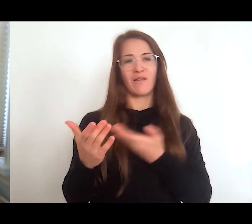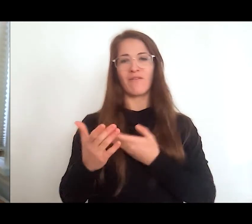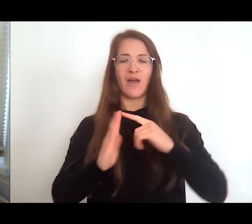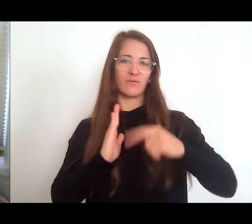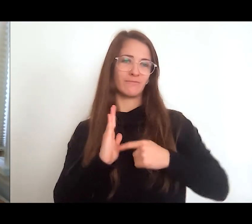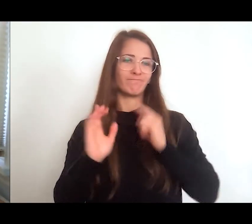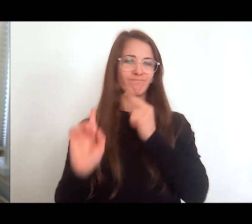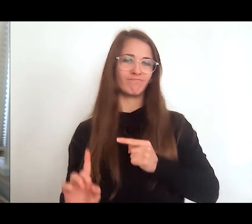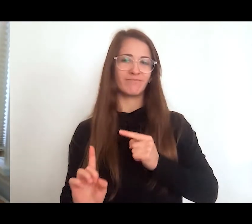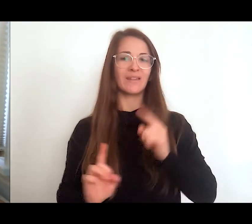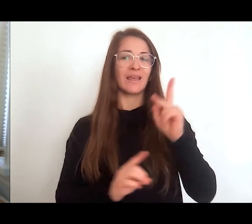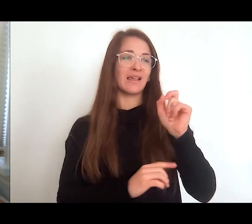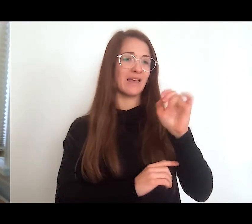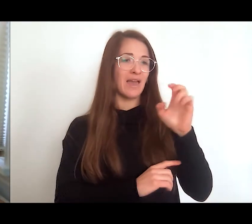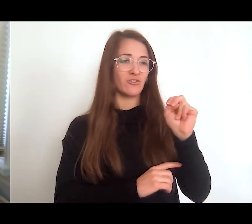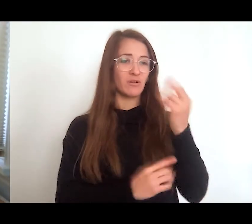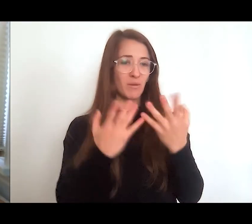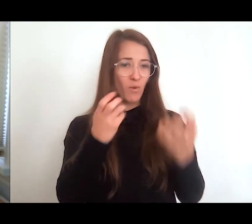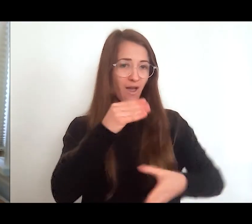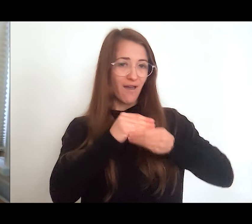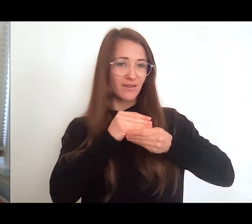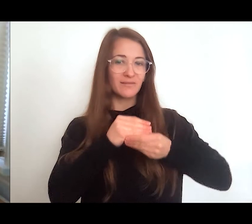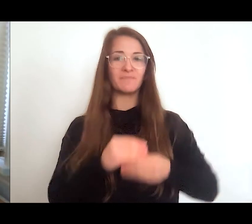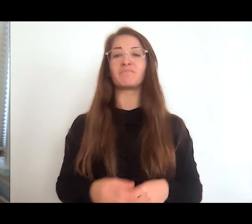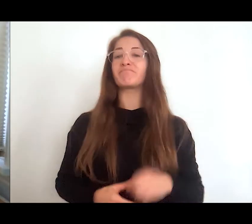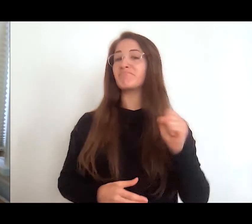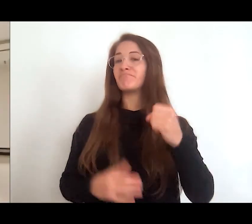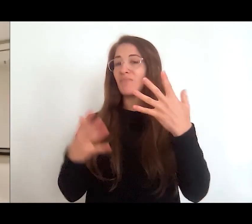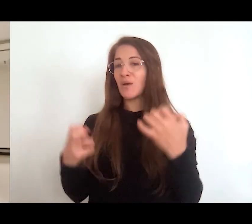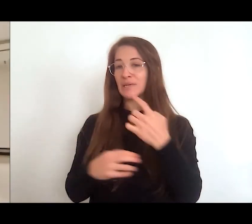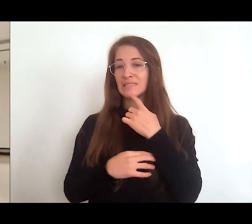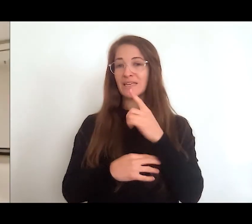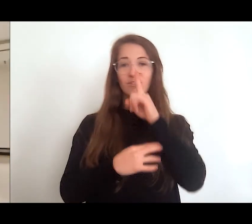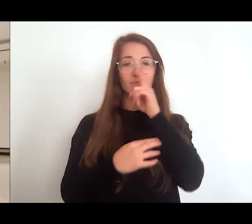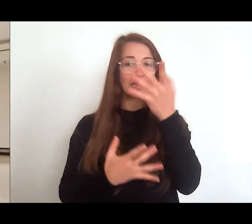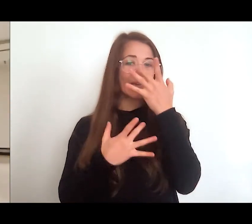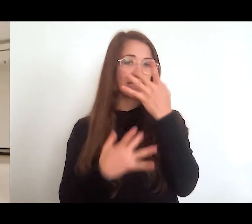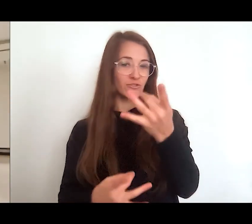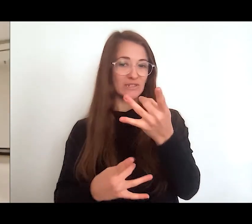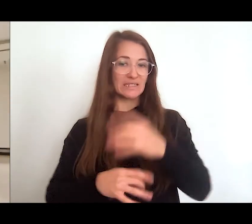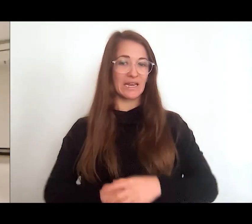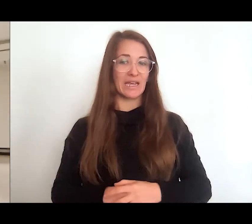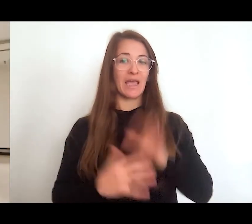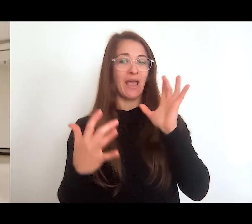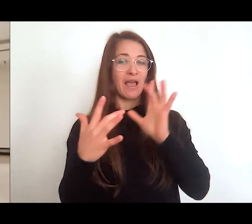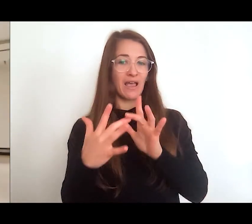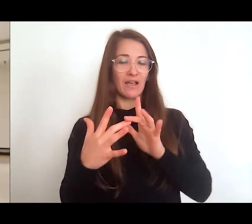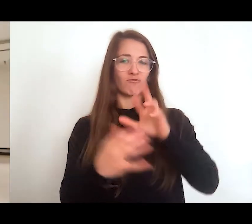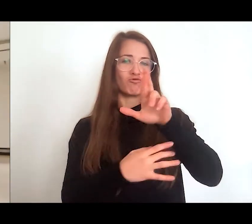COMMUNITY. SO THE OUTREACH WORK IS A BIG PART OF WHAT WE DO. KATRIN, YOU MAY HAVE MORE TO ADD? YES.